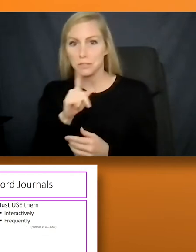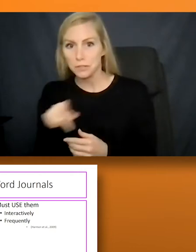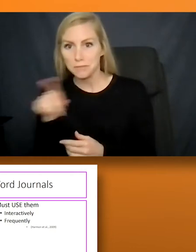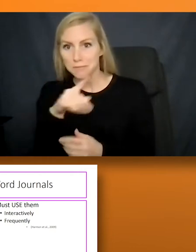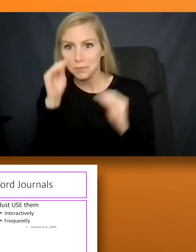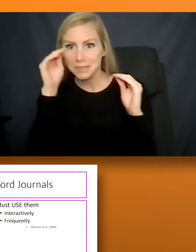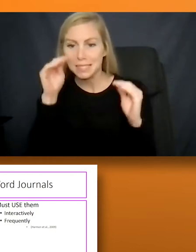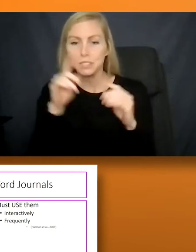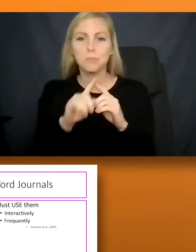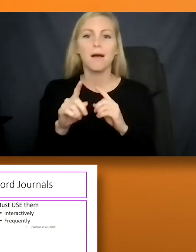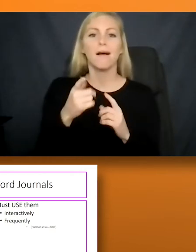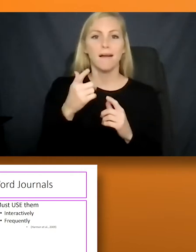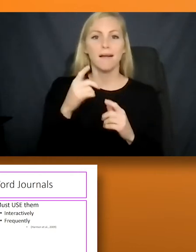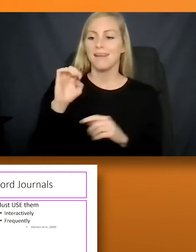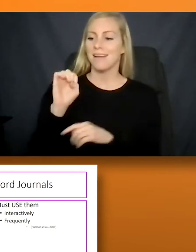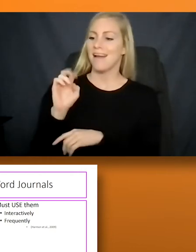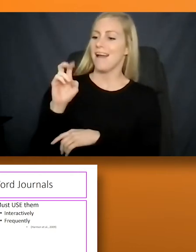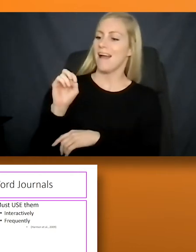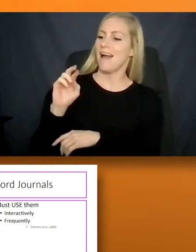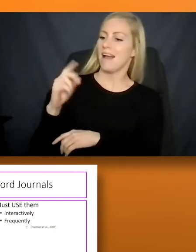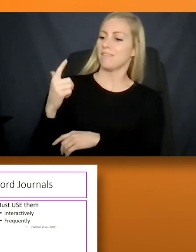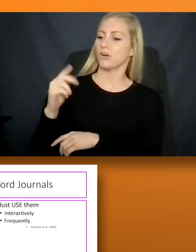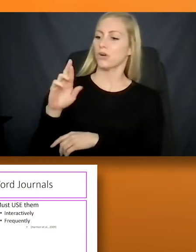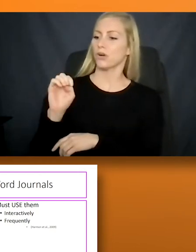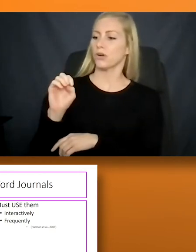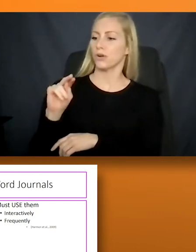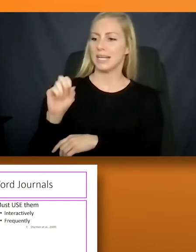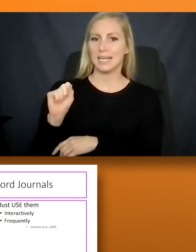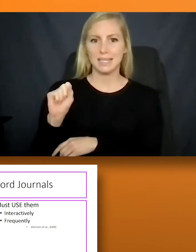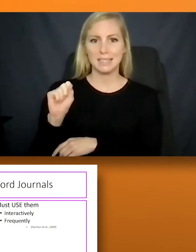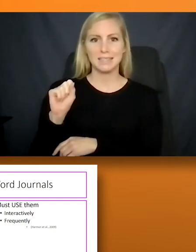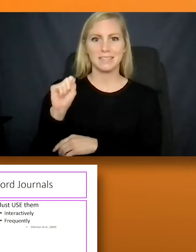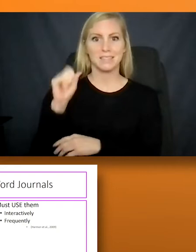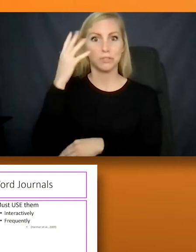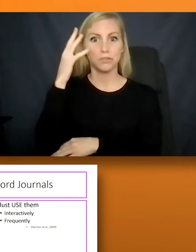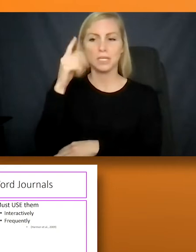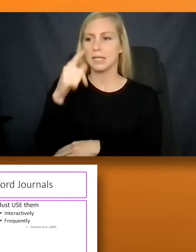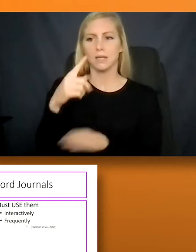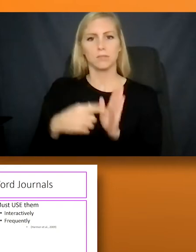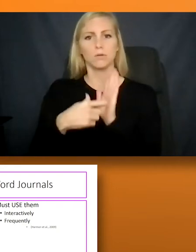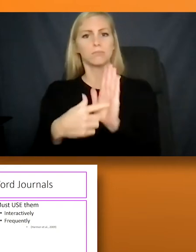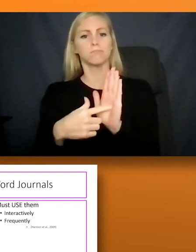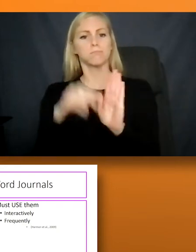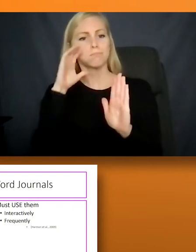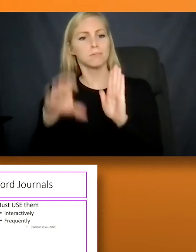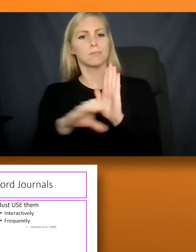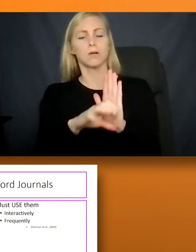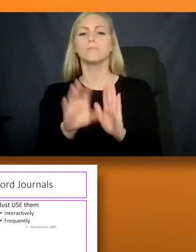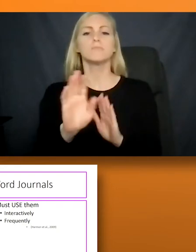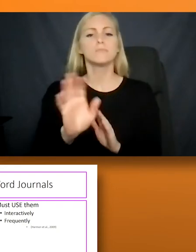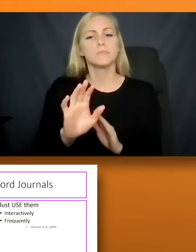you wouldn't want to just pick one evergreen tree and say, "Well, this is an evergreen." You'd want to pick multiple pictures of different evergreens